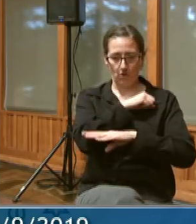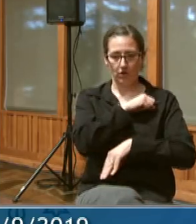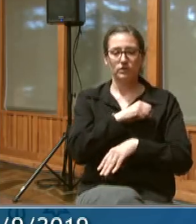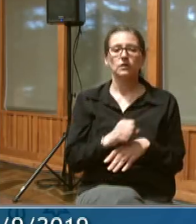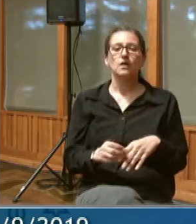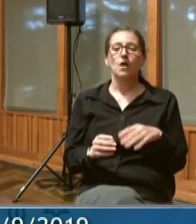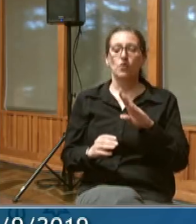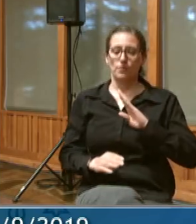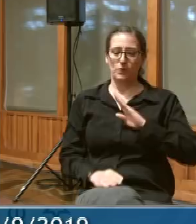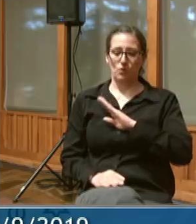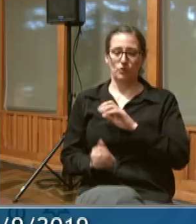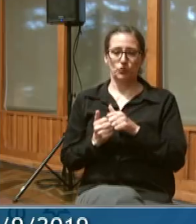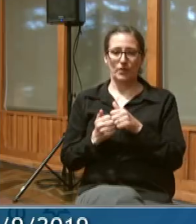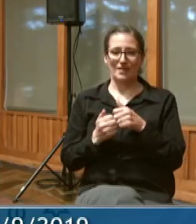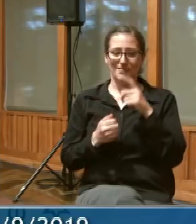DISCRETIONARY RESOWRGSES AND COMMUNITY DEVELOPMENT SERVICES.